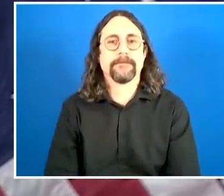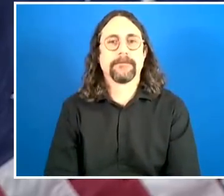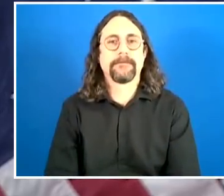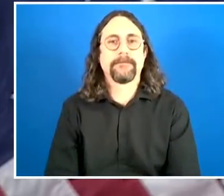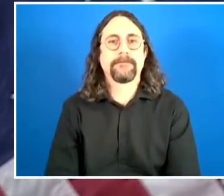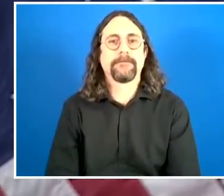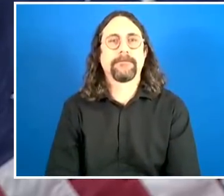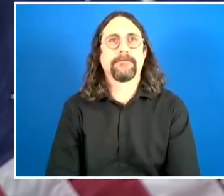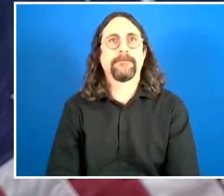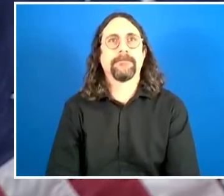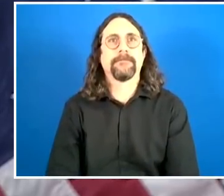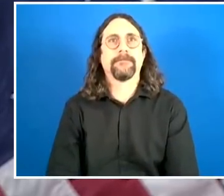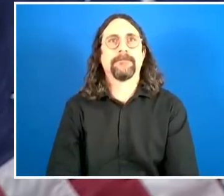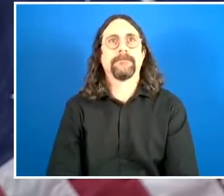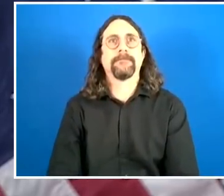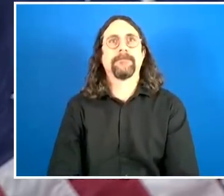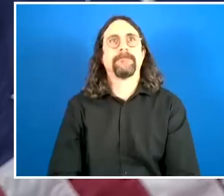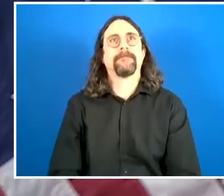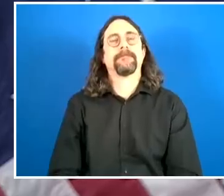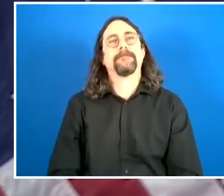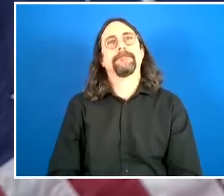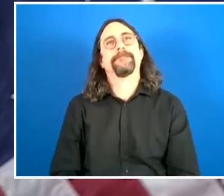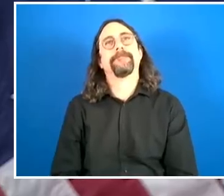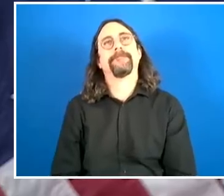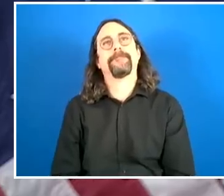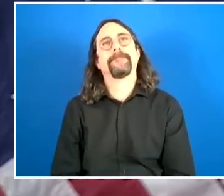NOW, EVERYONE --